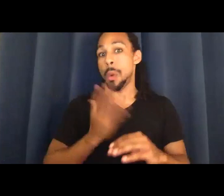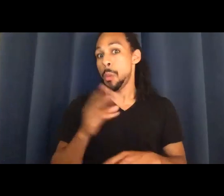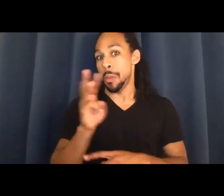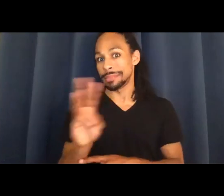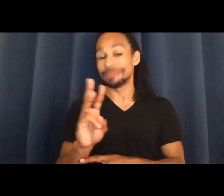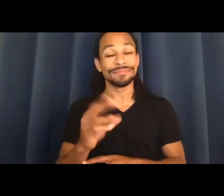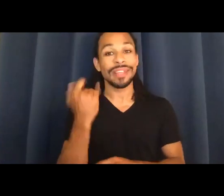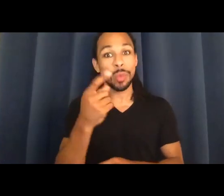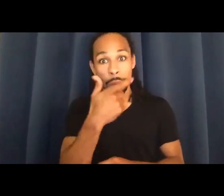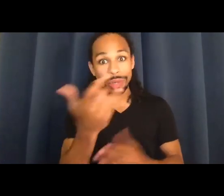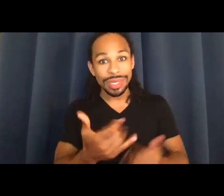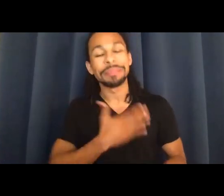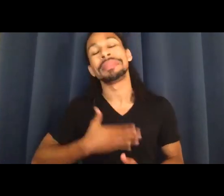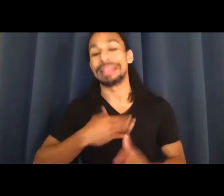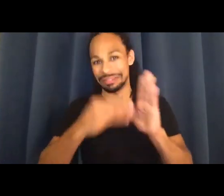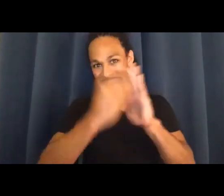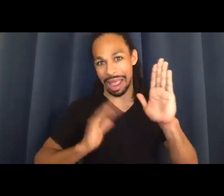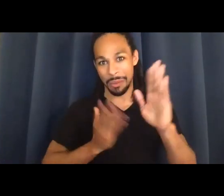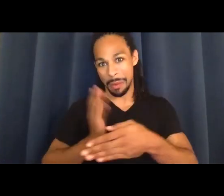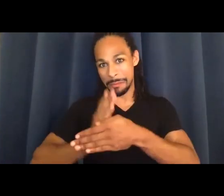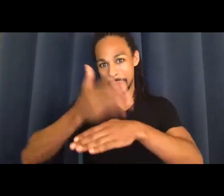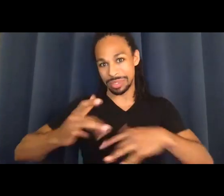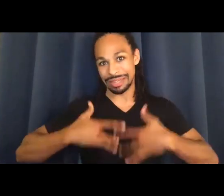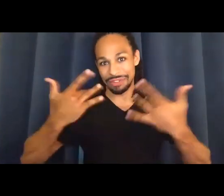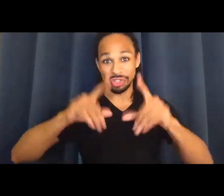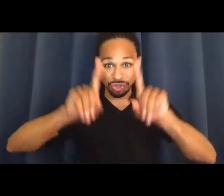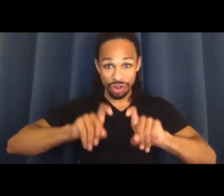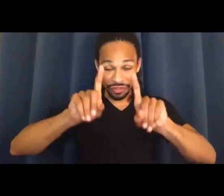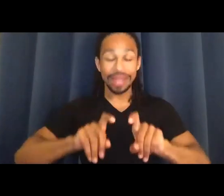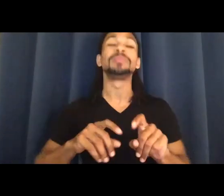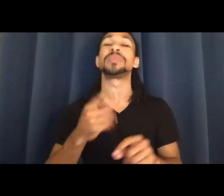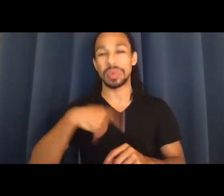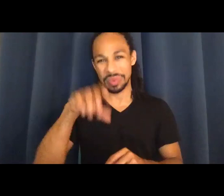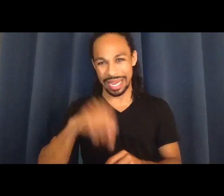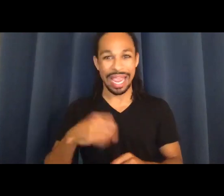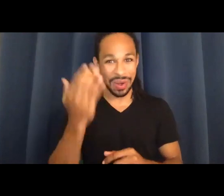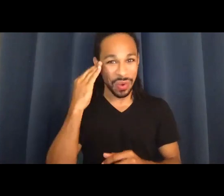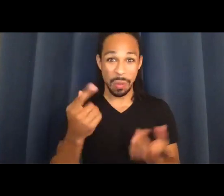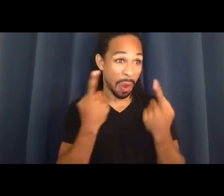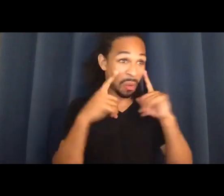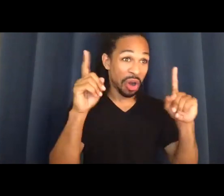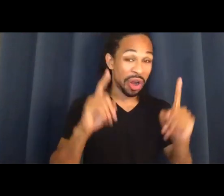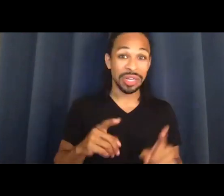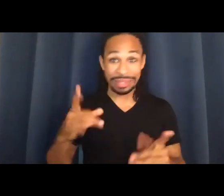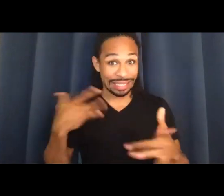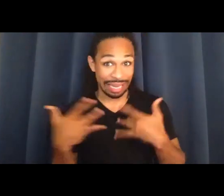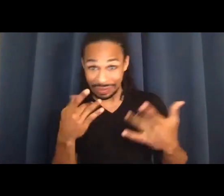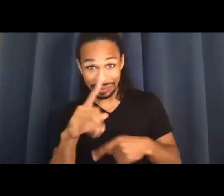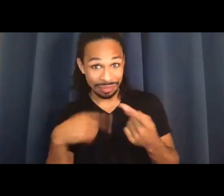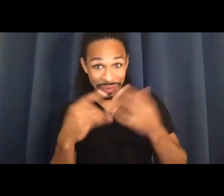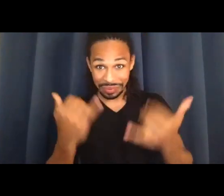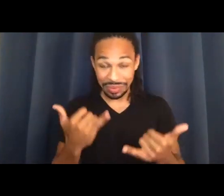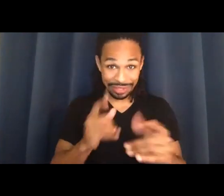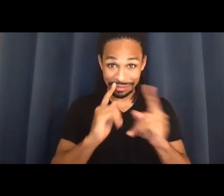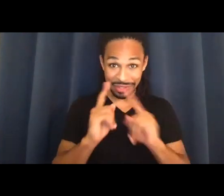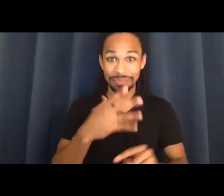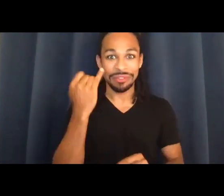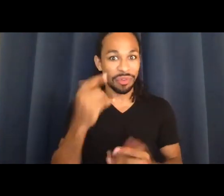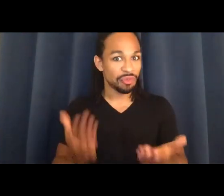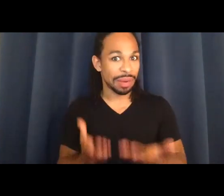If you tuned in today, please fill out our post event survey, so we can know what really excited you about today's events and if you have any suggestions for us for the future.